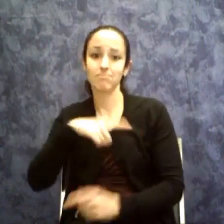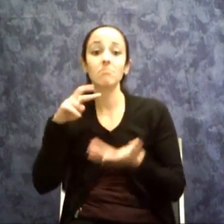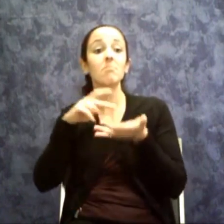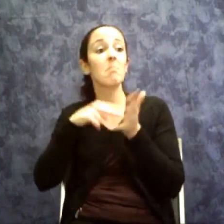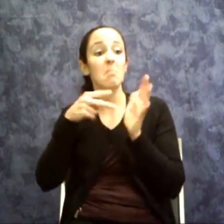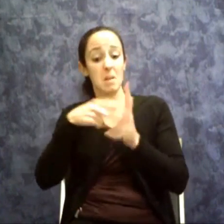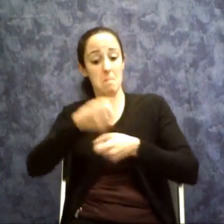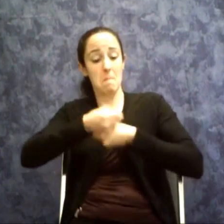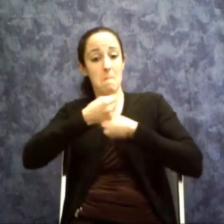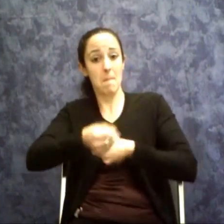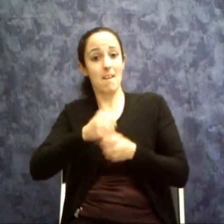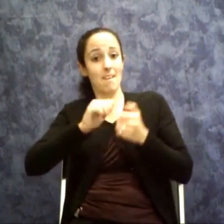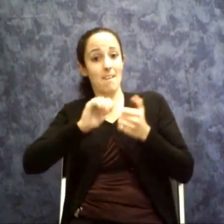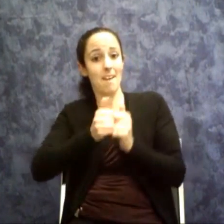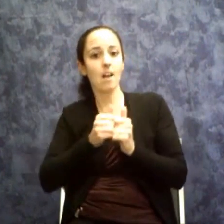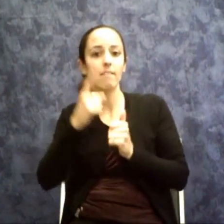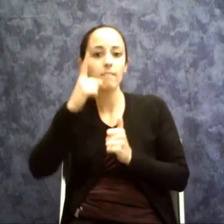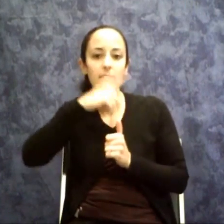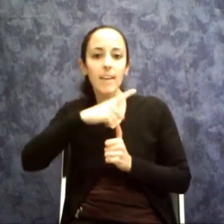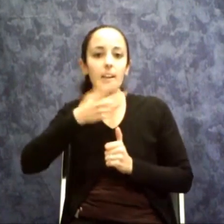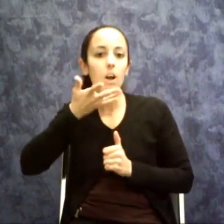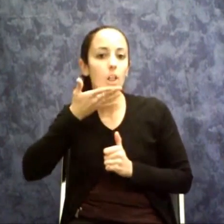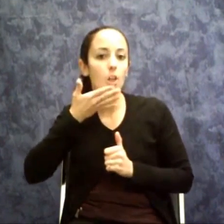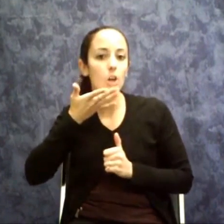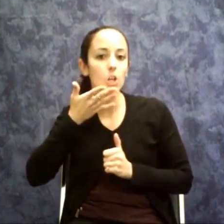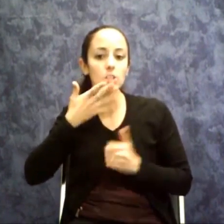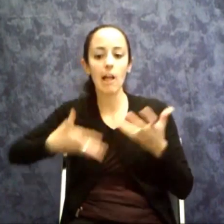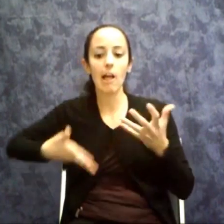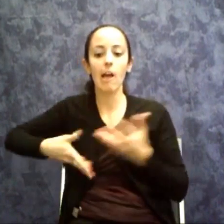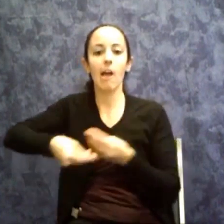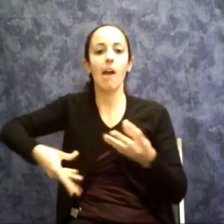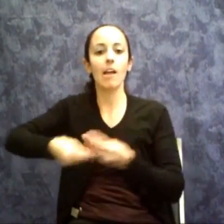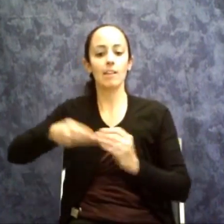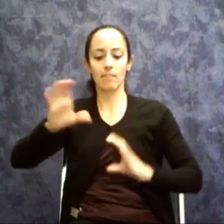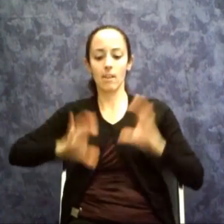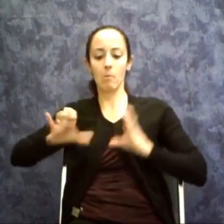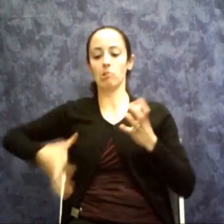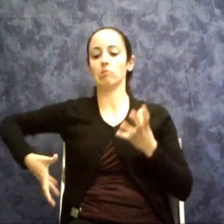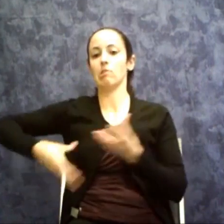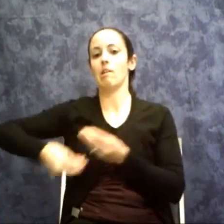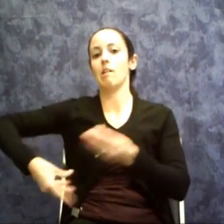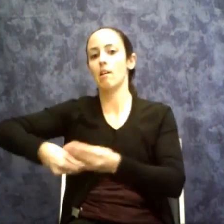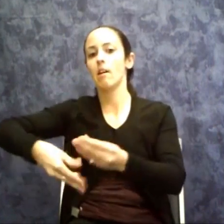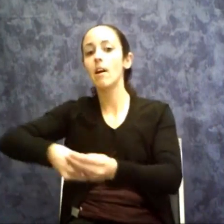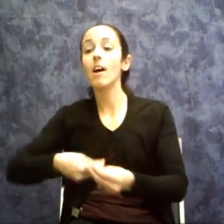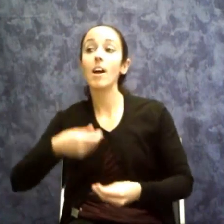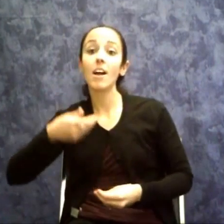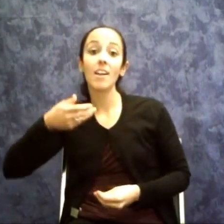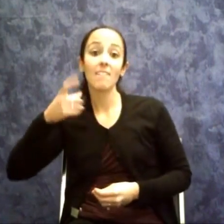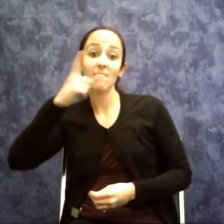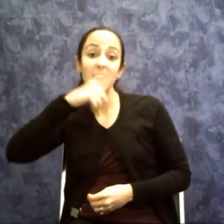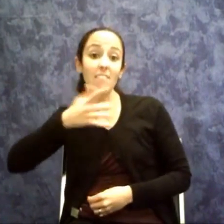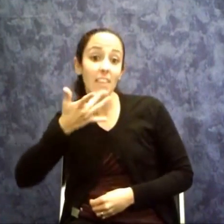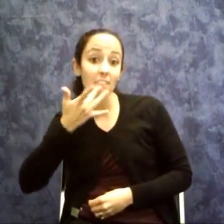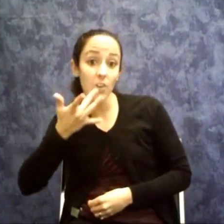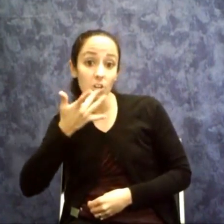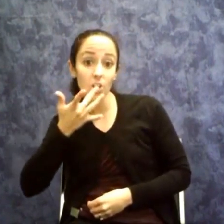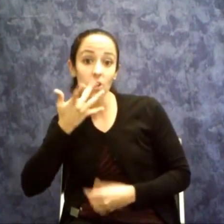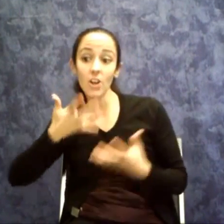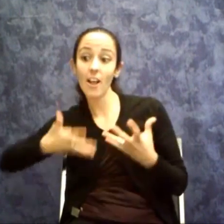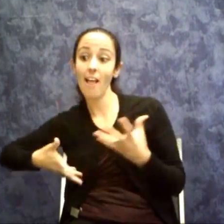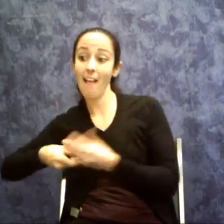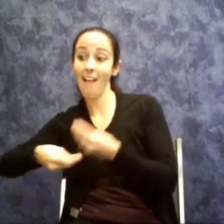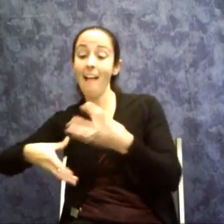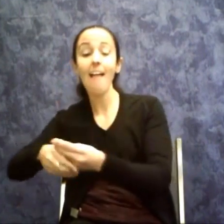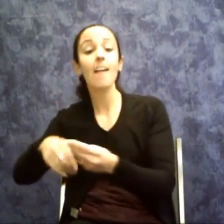These sodas are made with artificial colors and flavors added, which are chemicals.